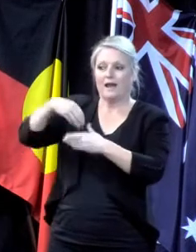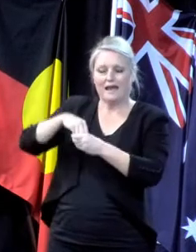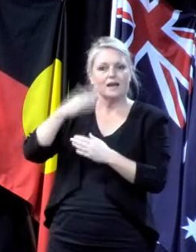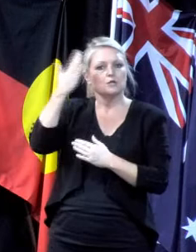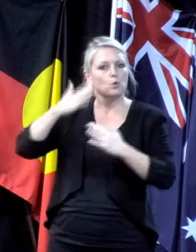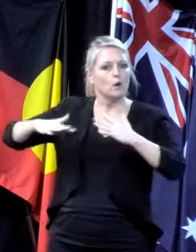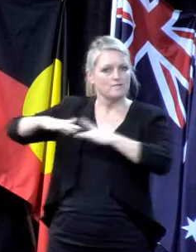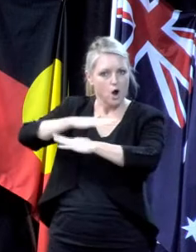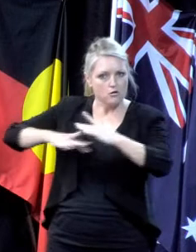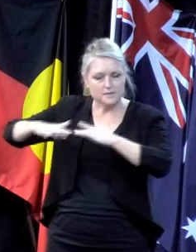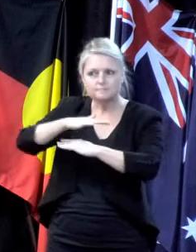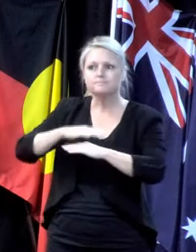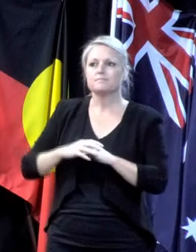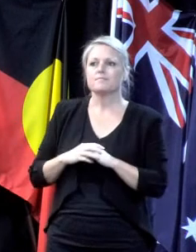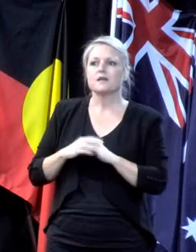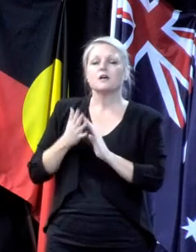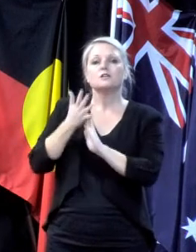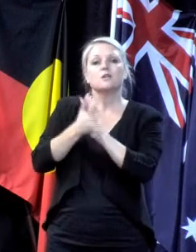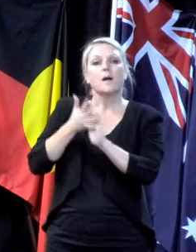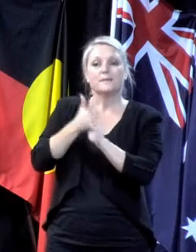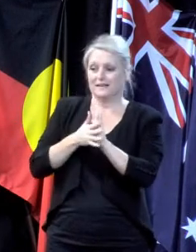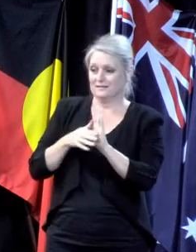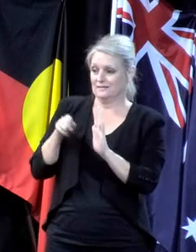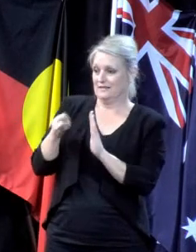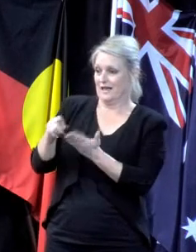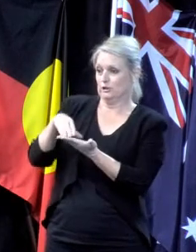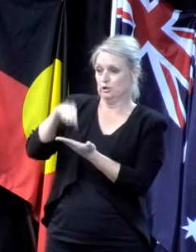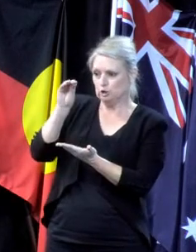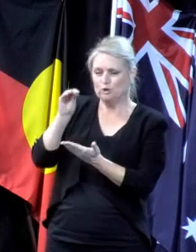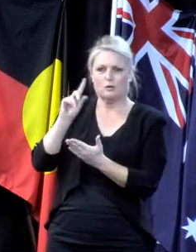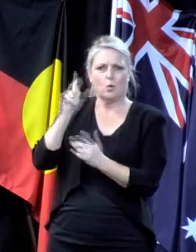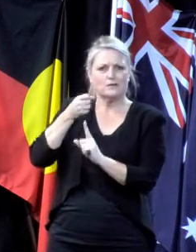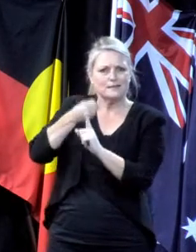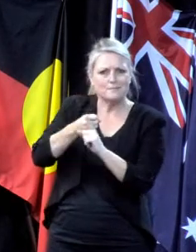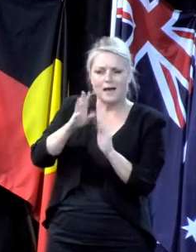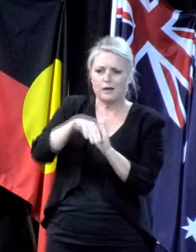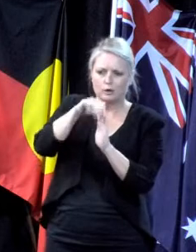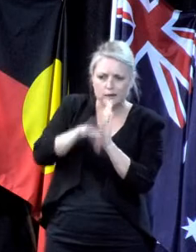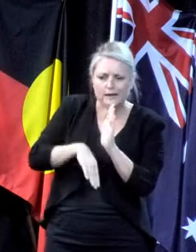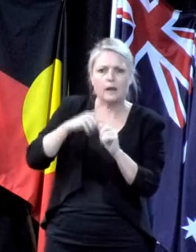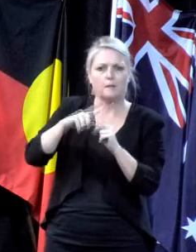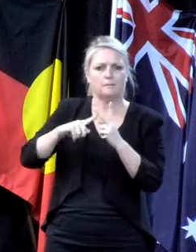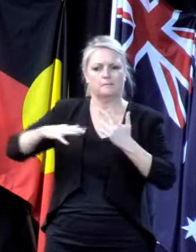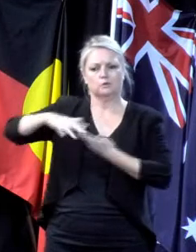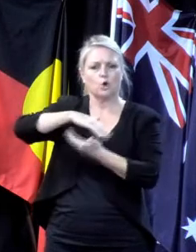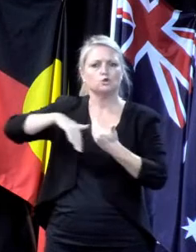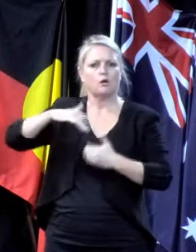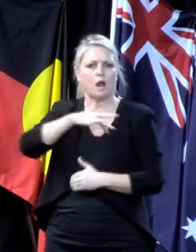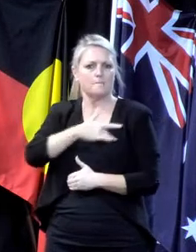the impacts that the student has across curriculum, communication, social and emotional needs. There are a variety of categories